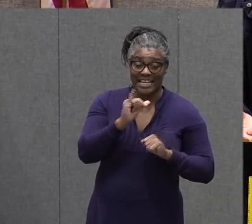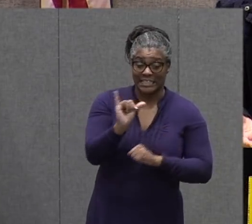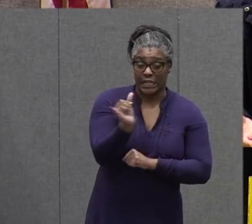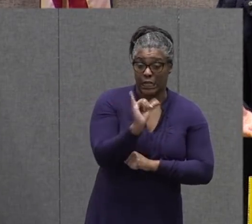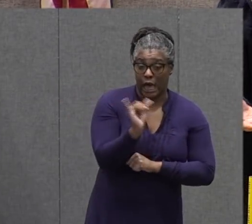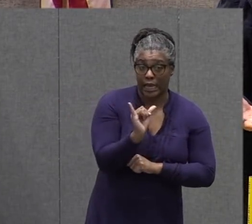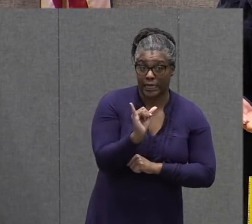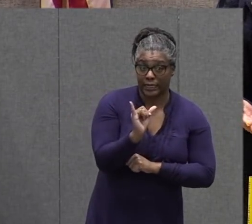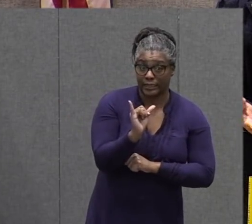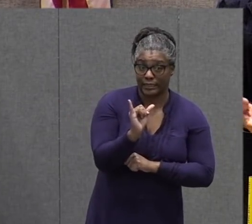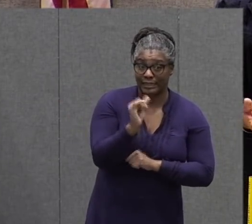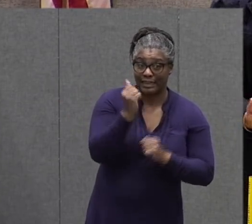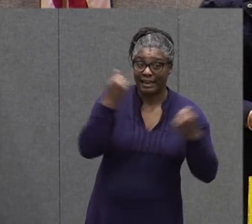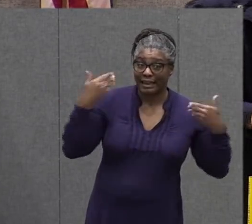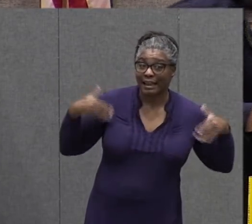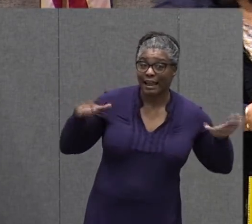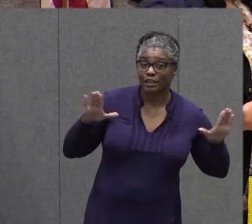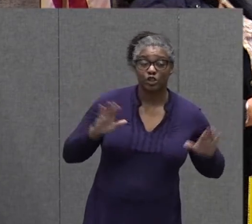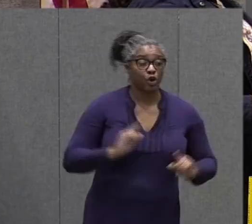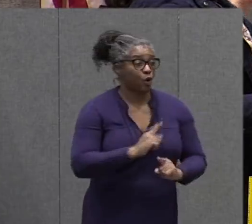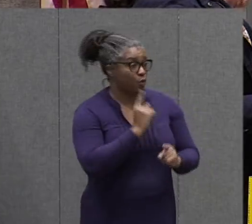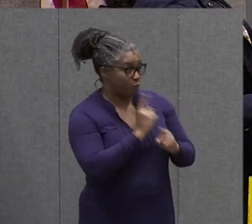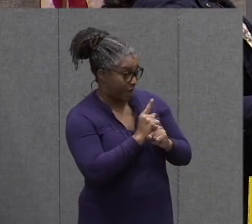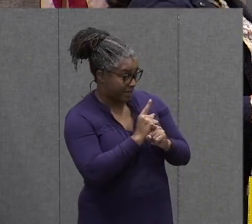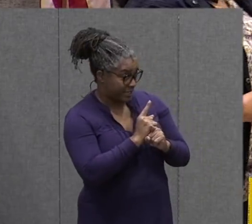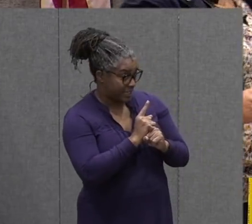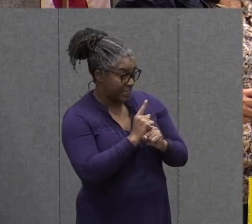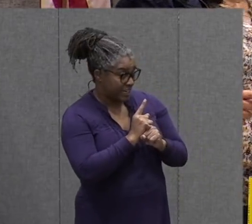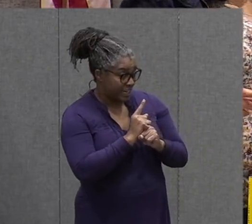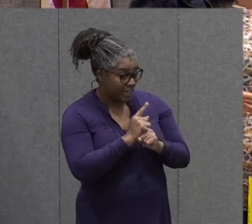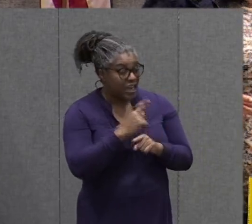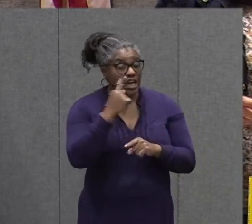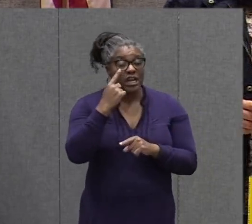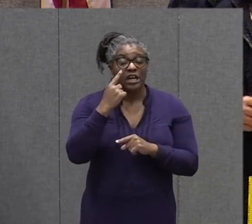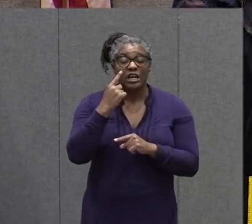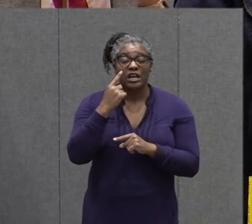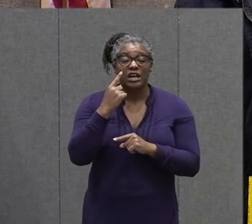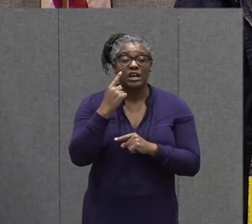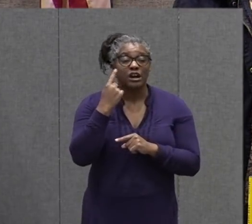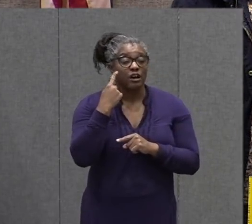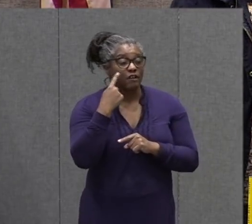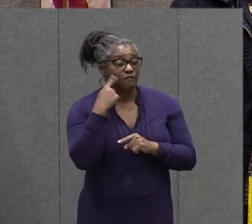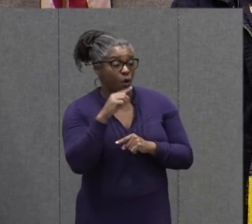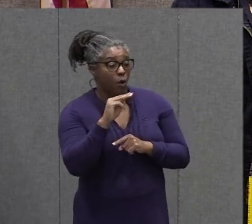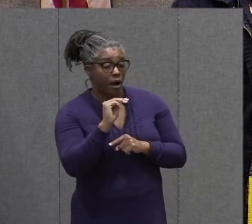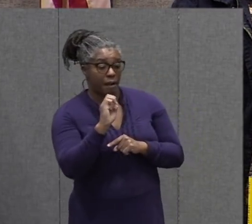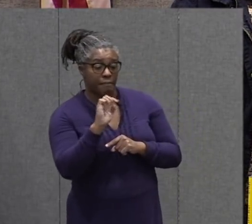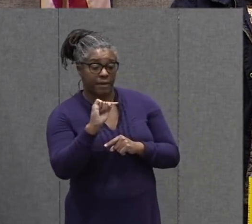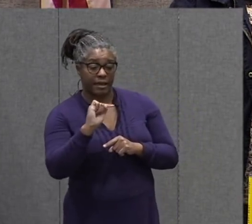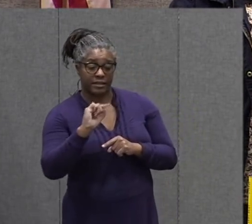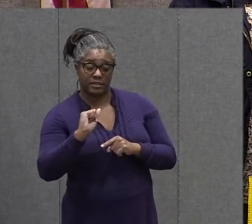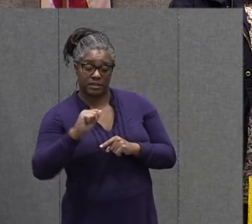[Miss Martindale] Right, and then for a metaphor, [Miss Garcia] You could say he is an angel. [Miss Martindale] Mr. R is an angel.